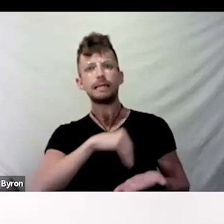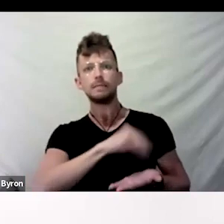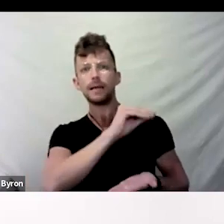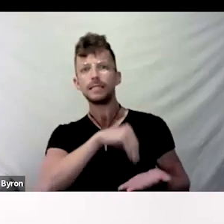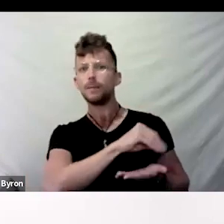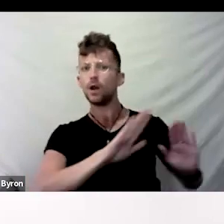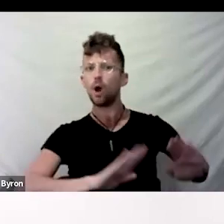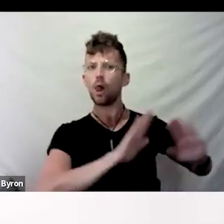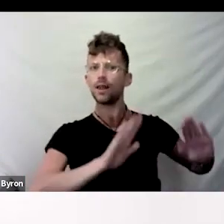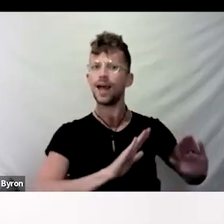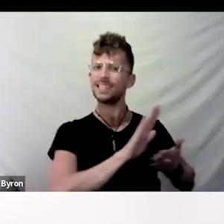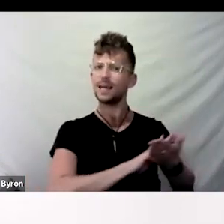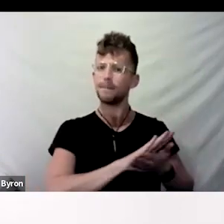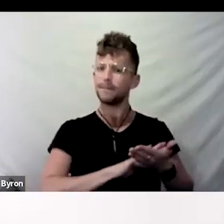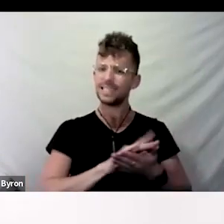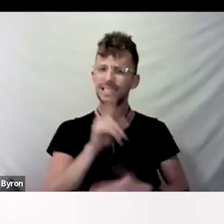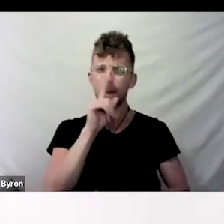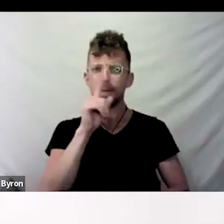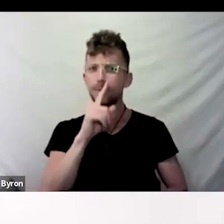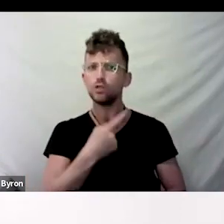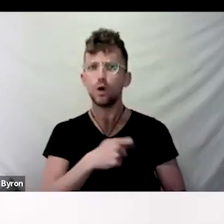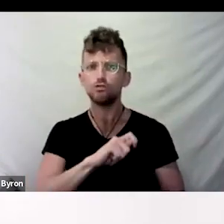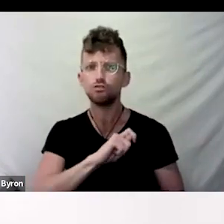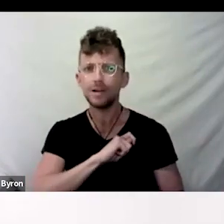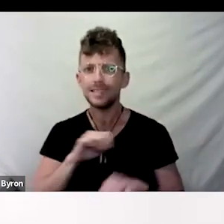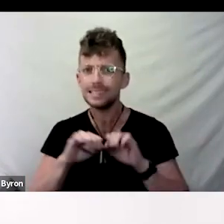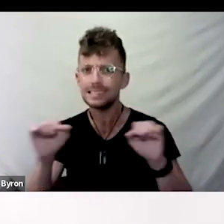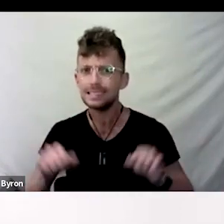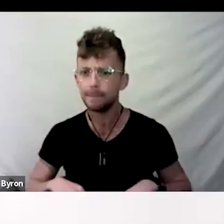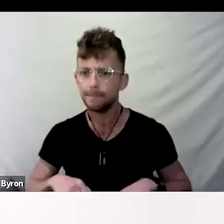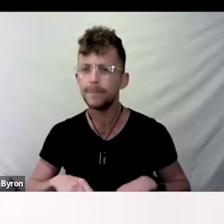And we know that one of the reasons for the increase in trips